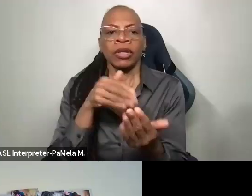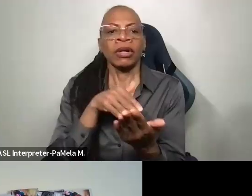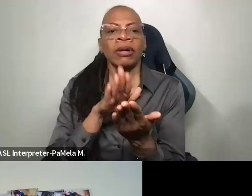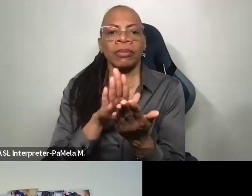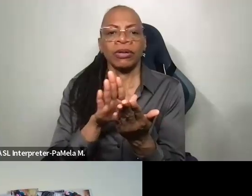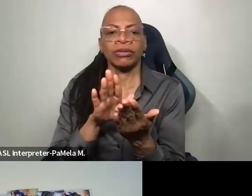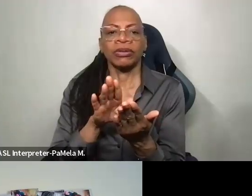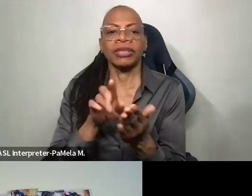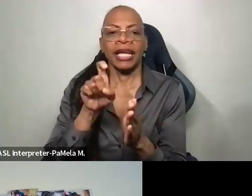Okay. Thanks.